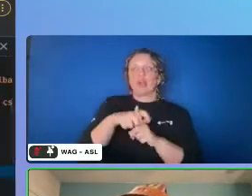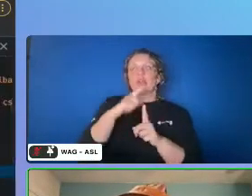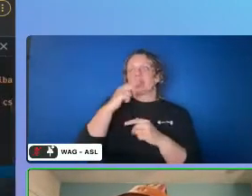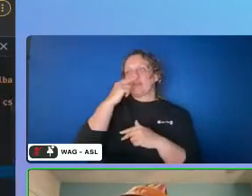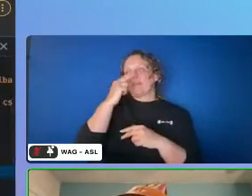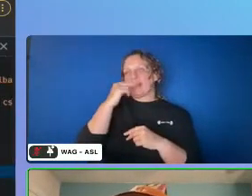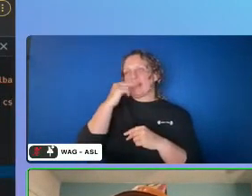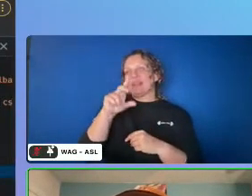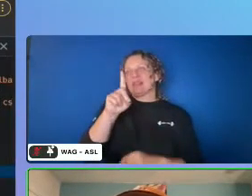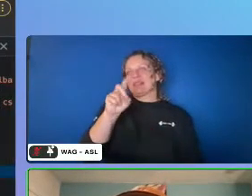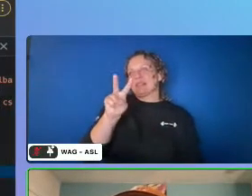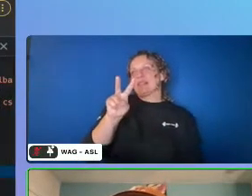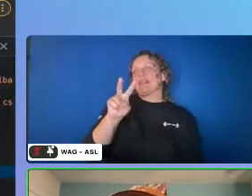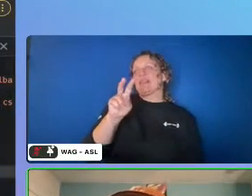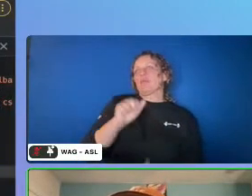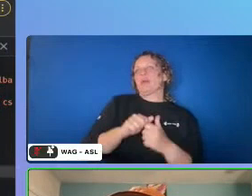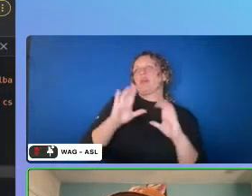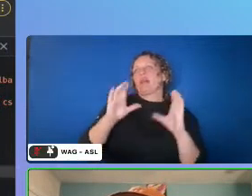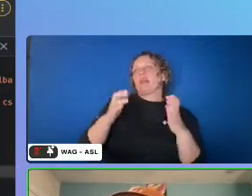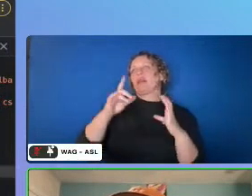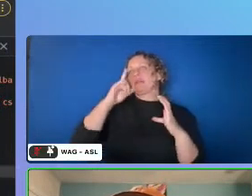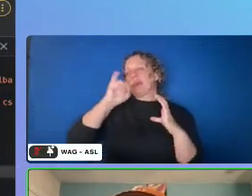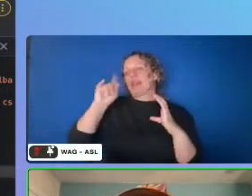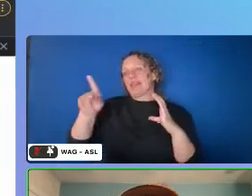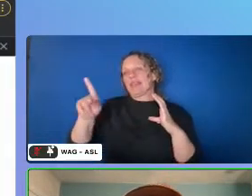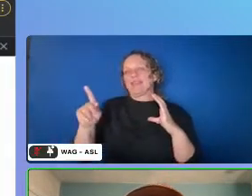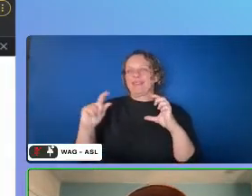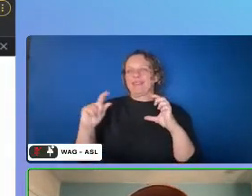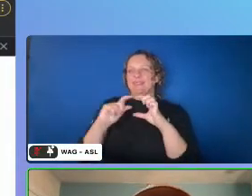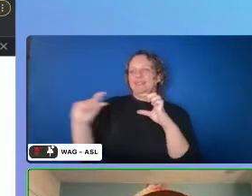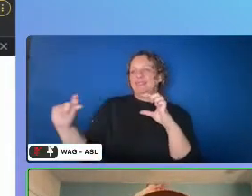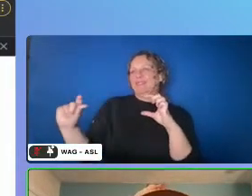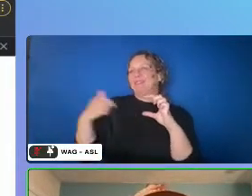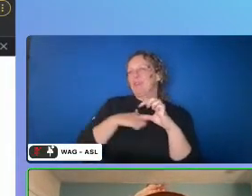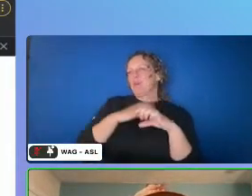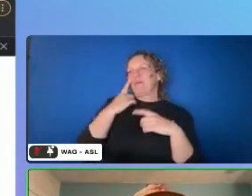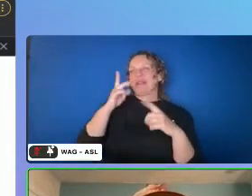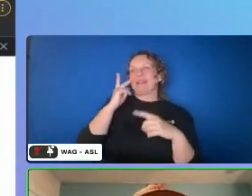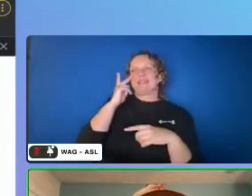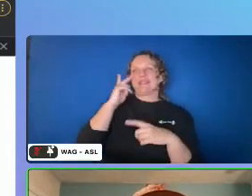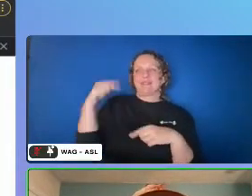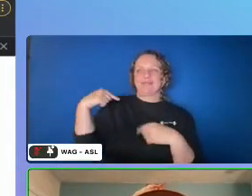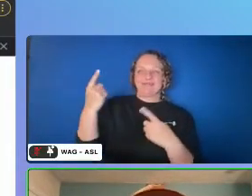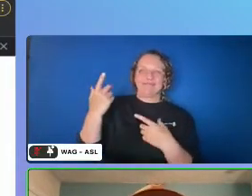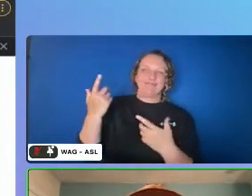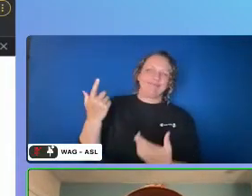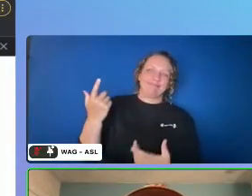it's a div with the class fake link. So we've probably seen stuff like that in the wild all too often.